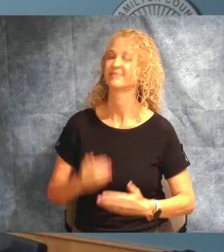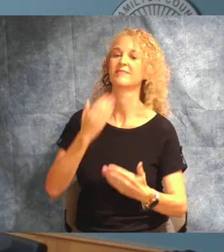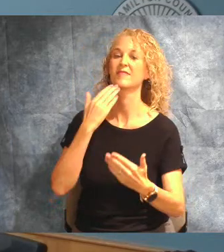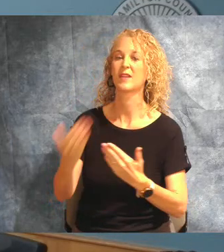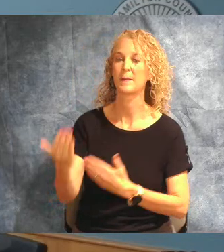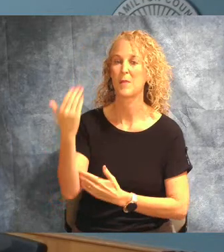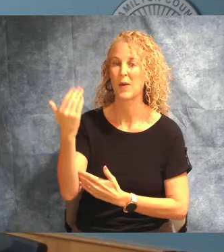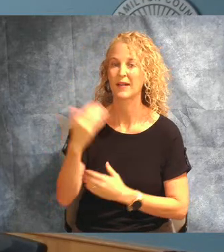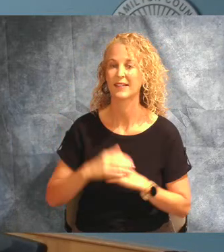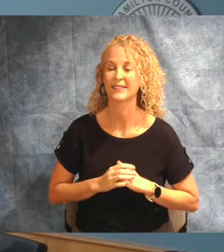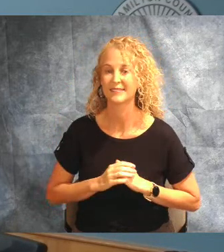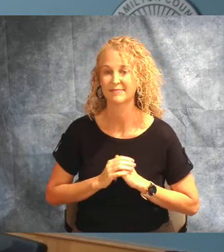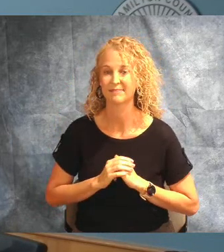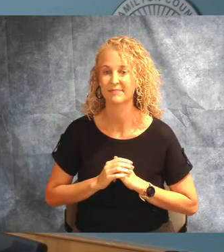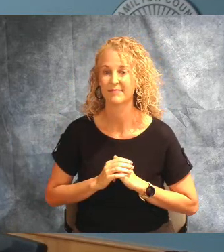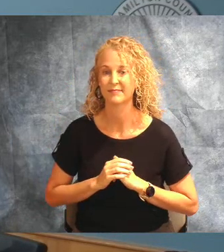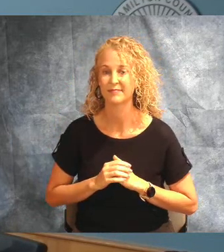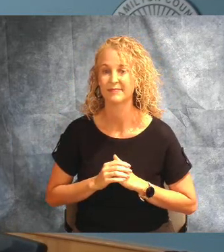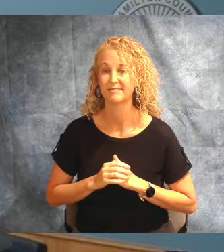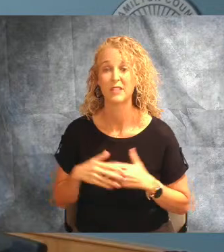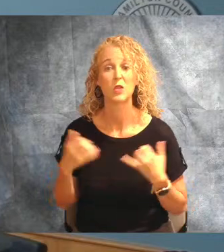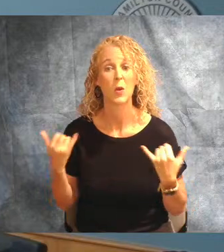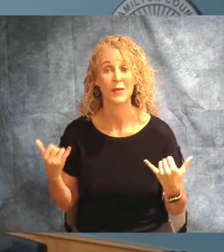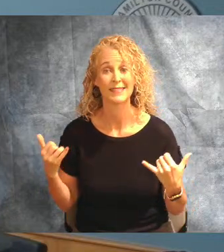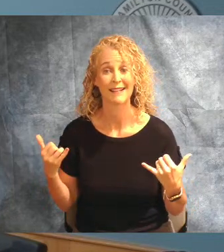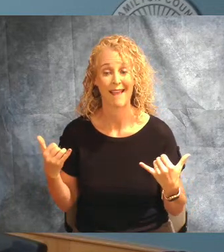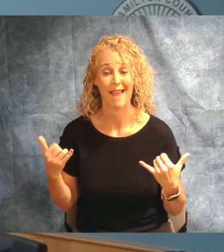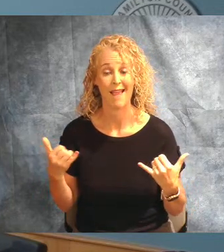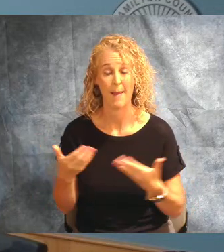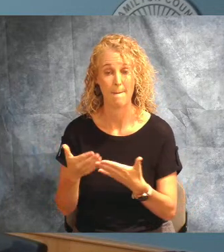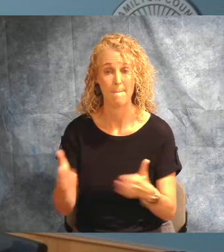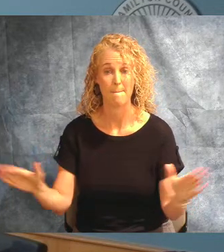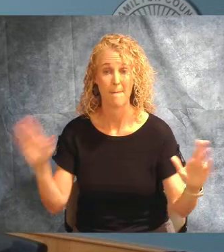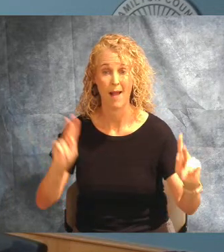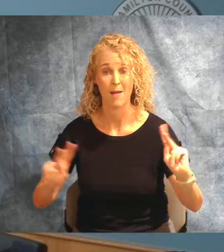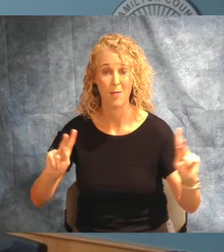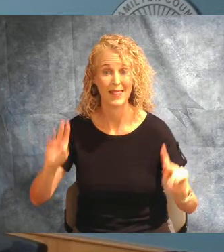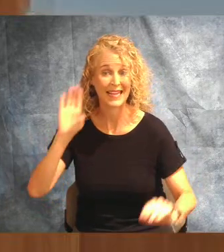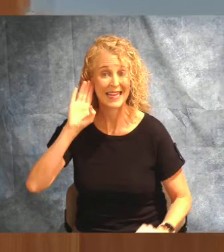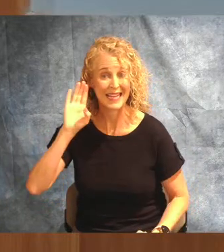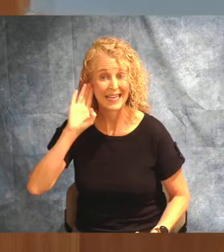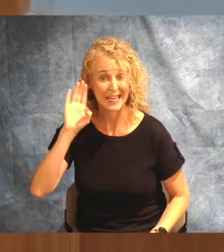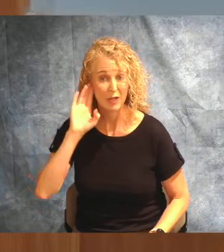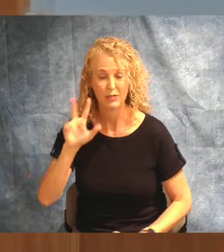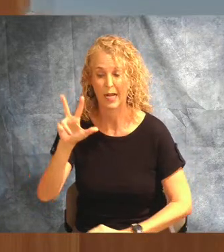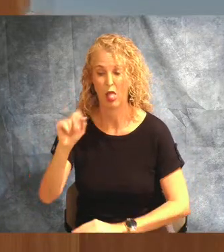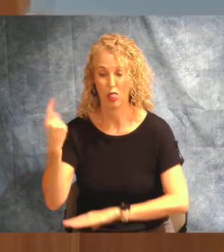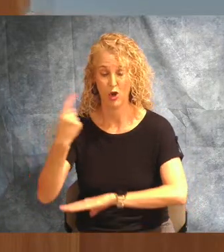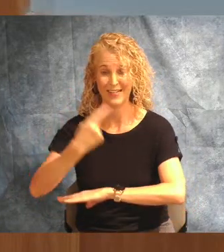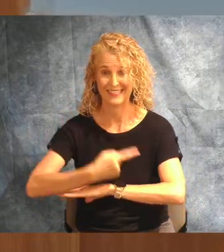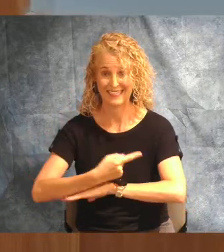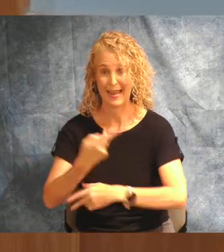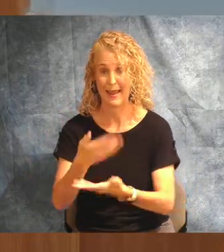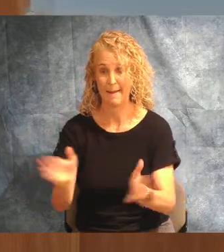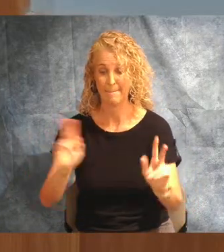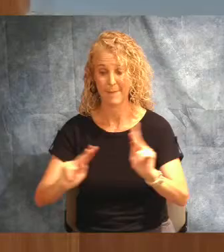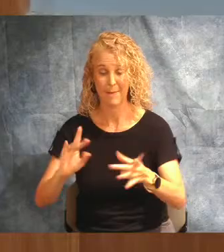Morning. Um, we are opening the public hearing today for the 30-day public comment period for our